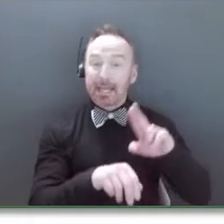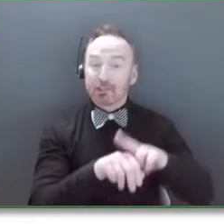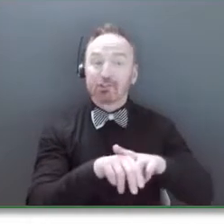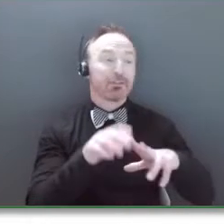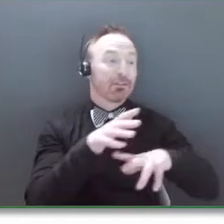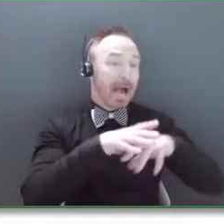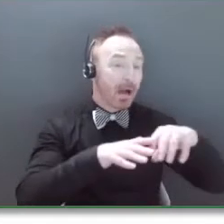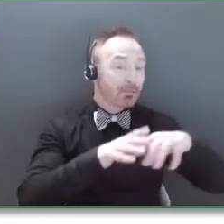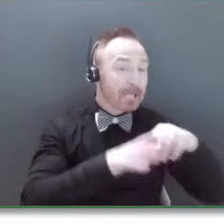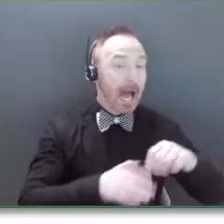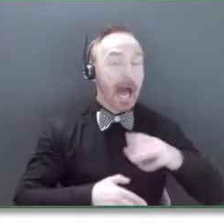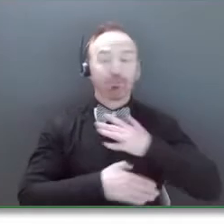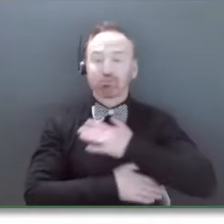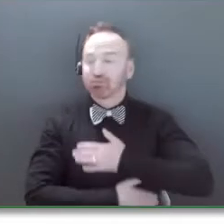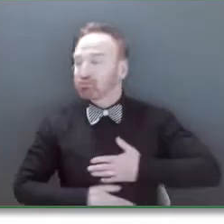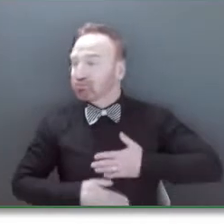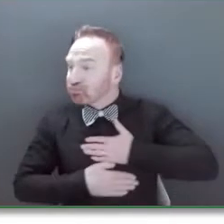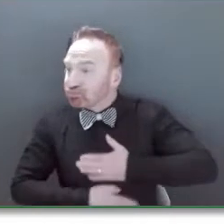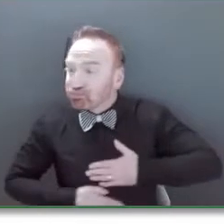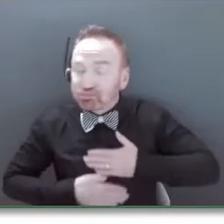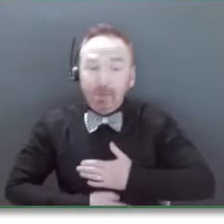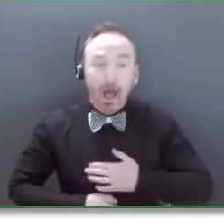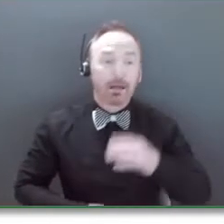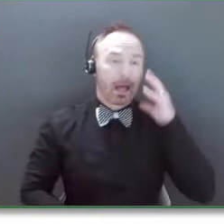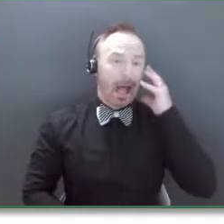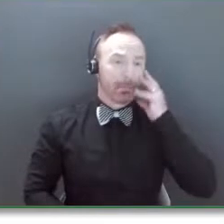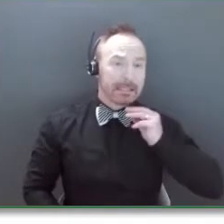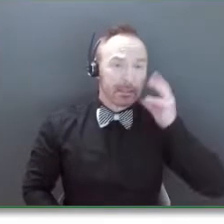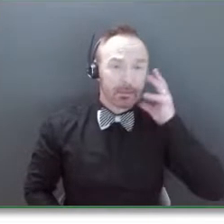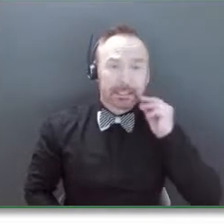very inclusive experience. In our program here in Vancouver people book